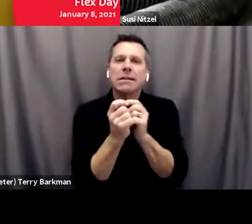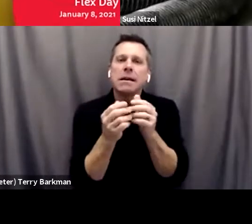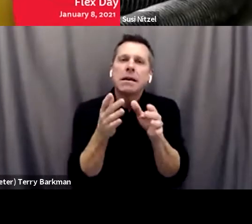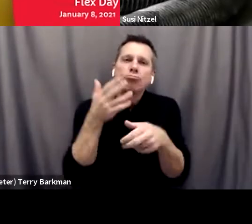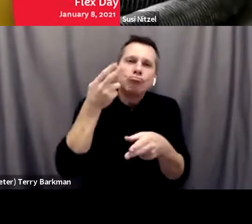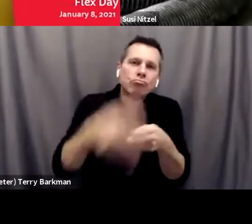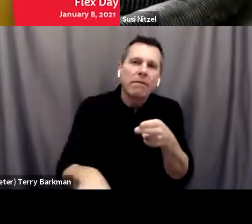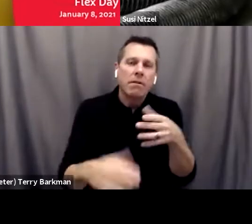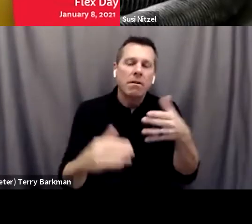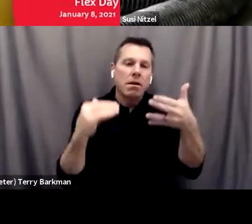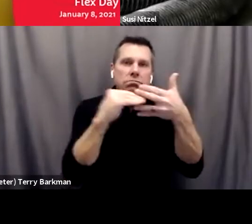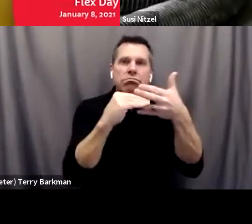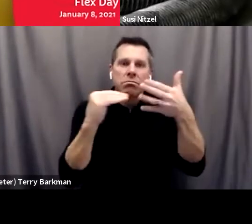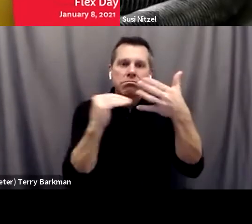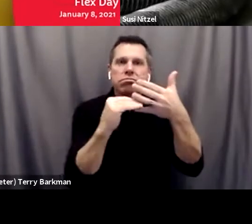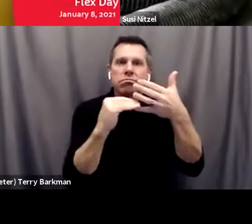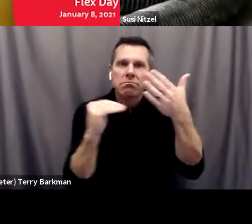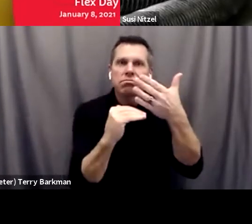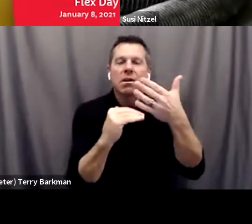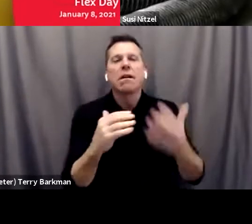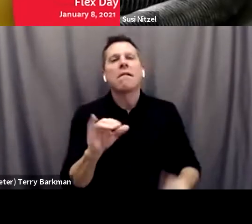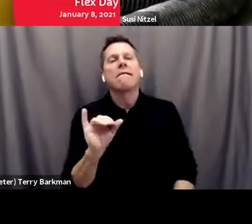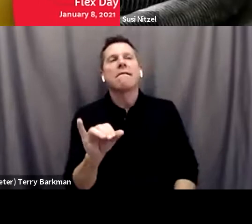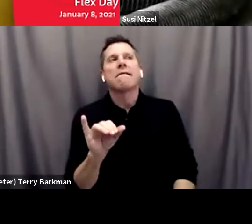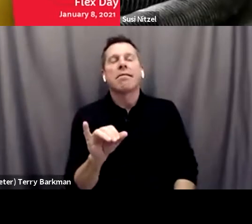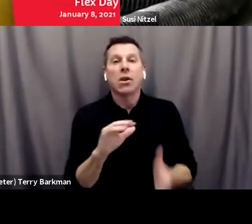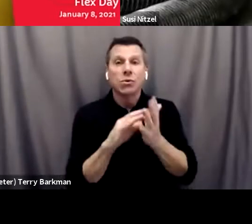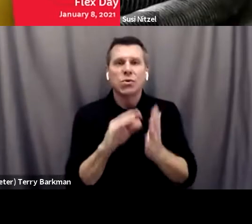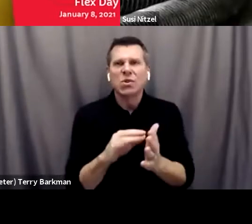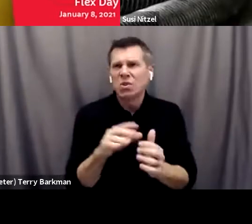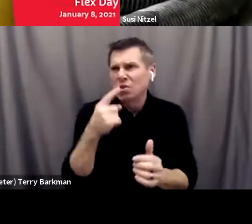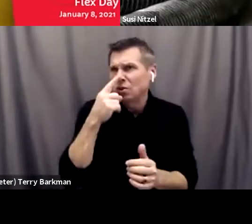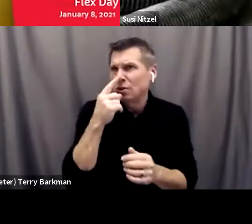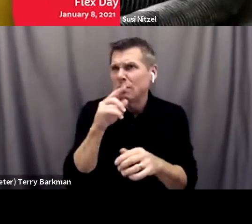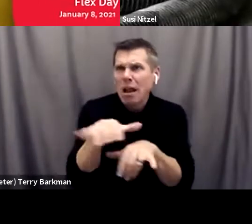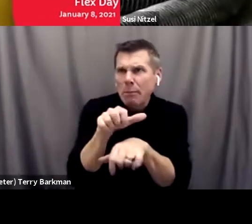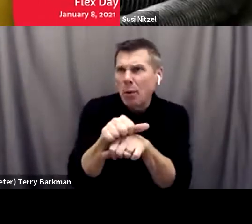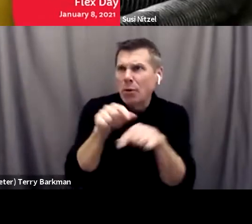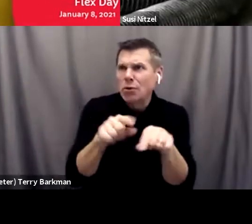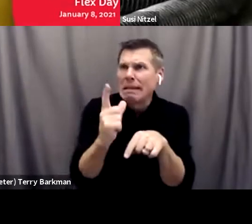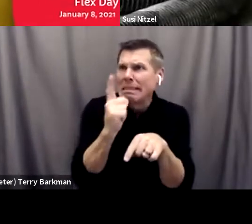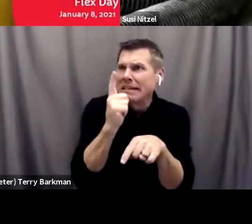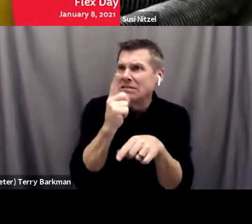I've seen that as well where students are able to book an appointment during their lunch break or their right before they start